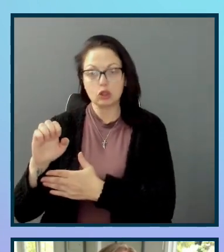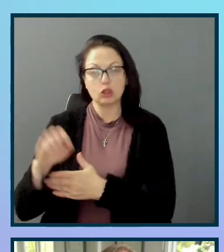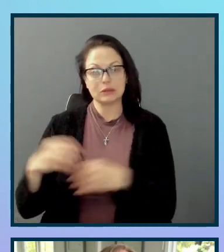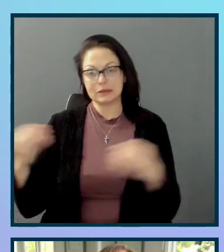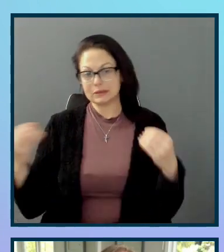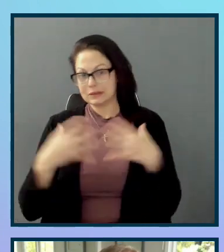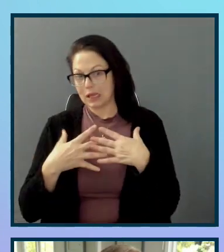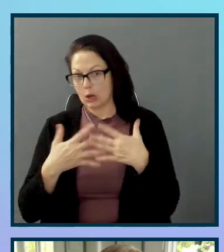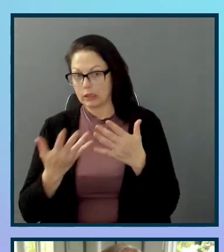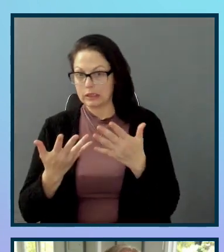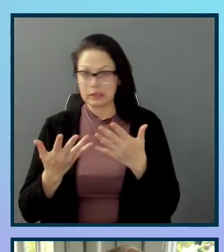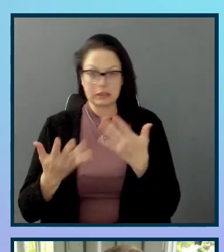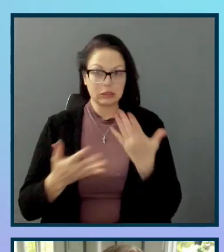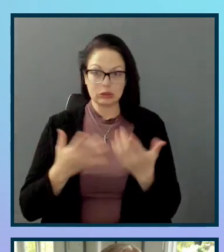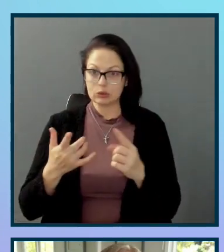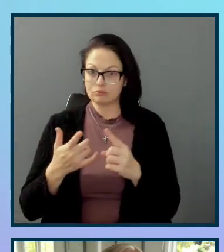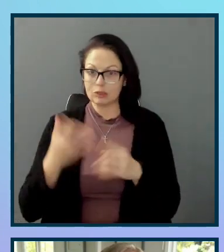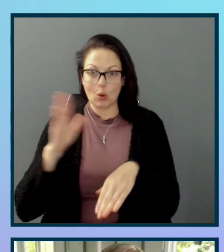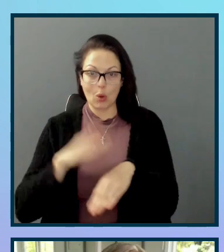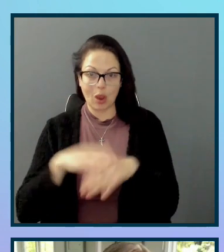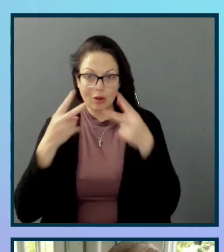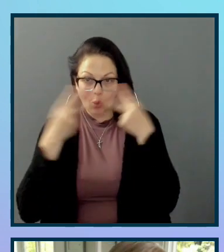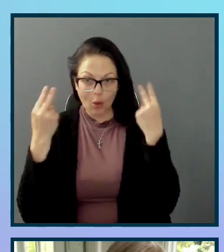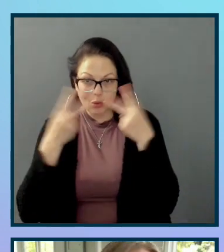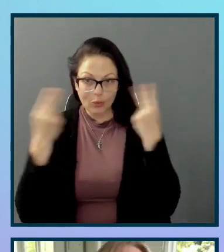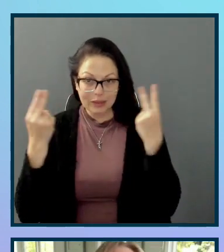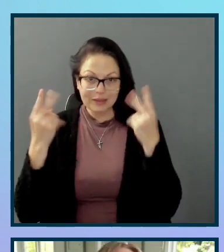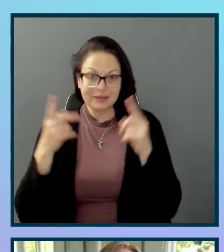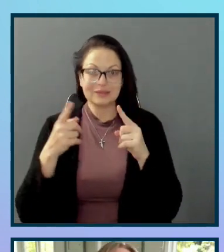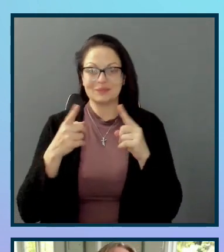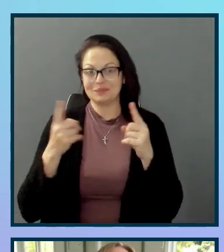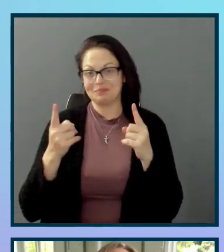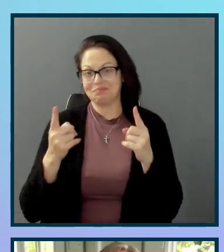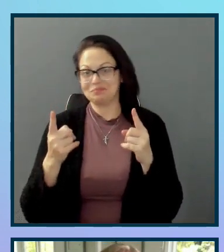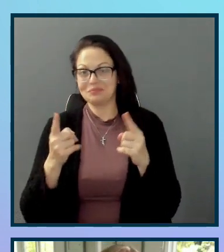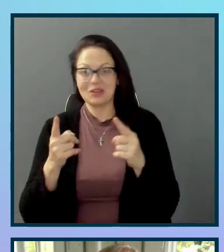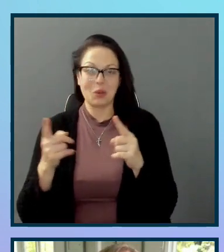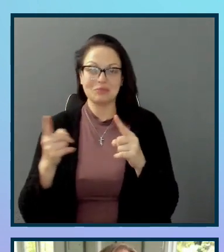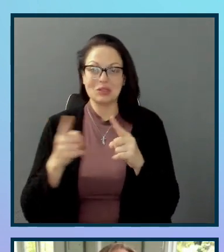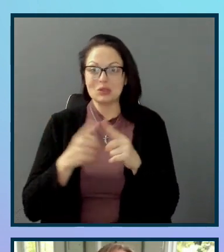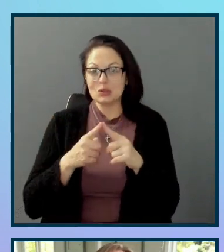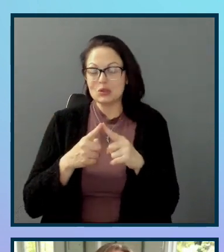to, literally on Halloween, to go a little bit too scary, and that people are not wanting to purchase products.